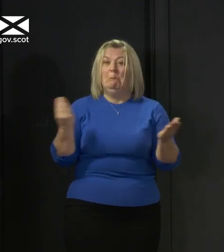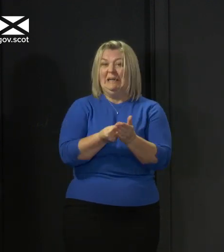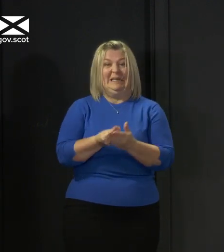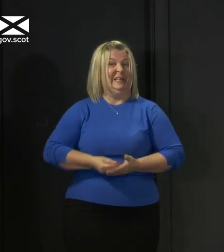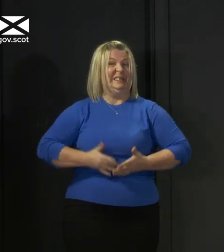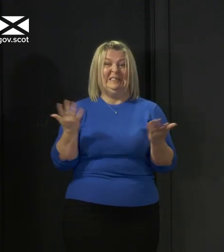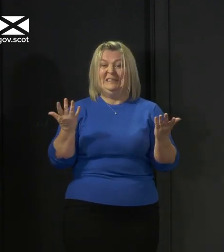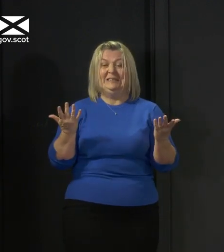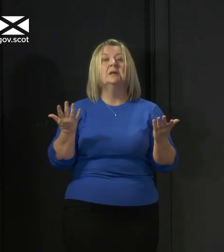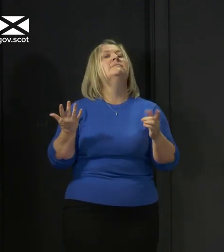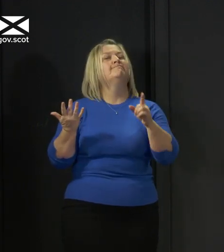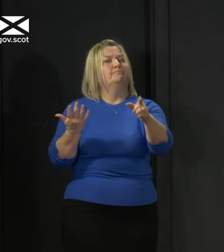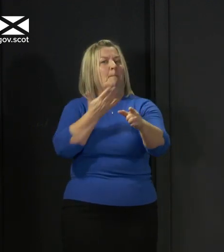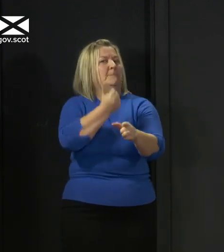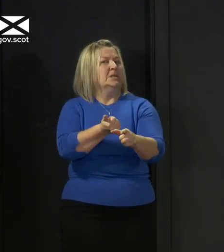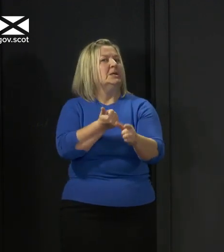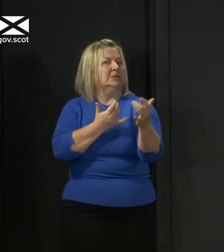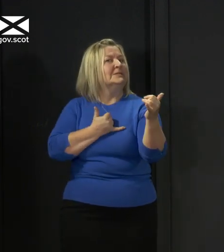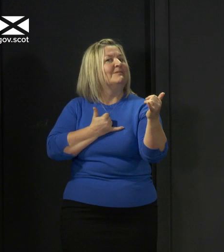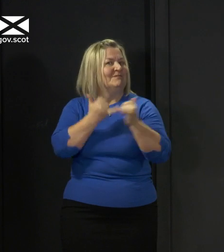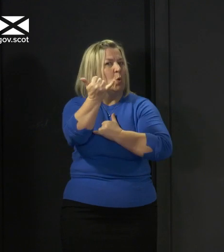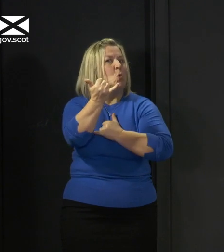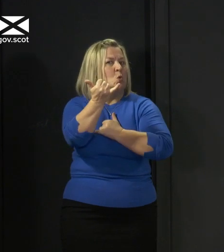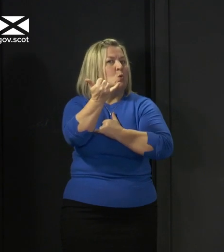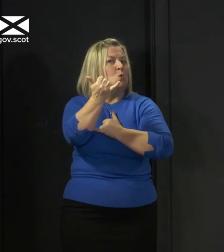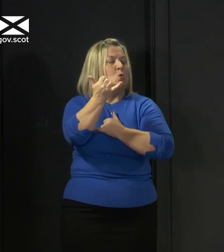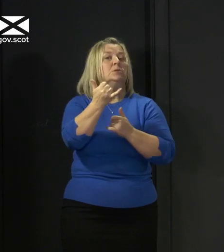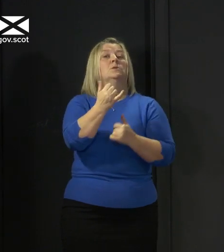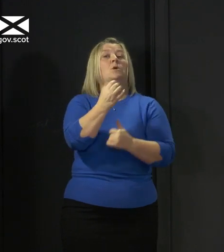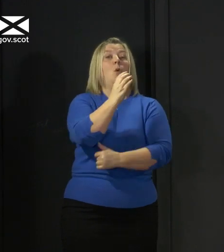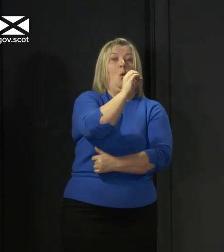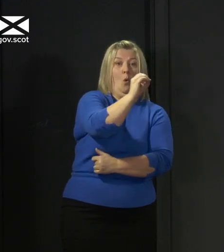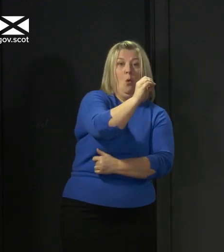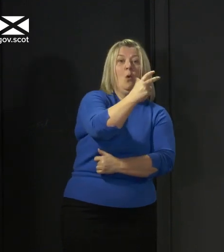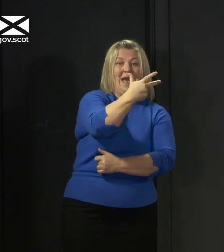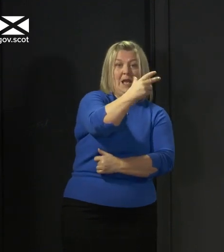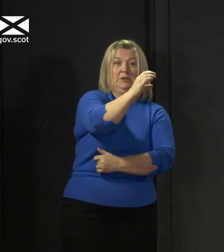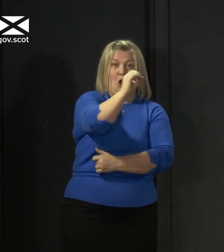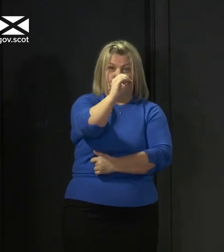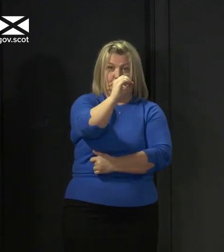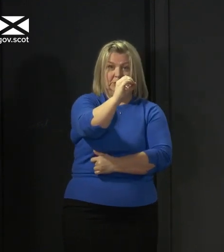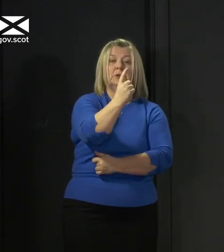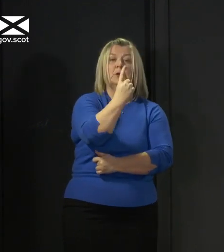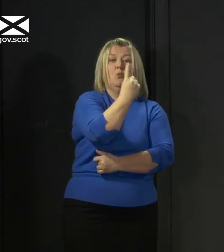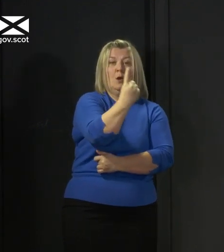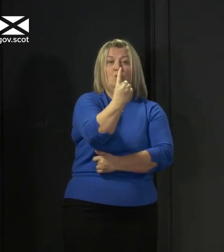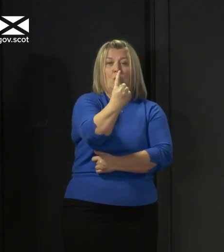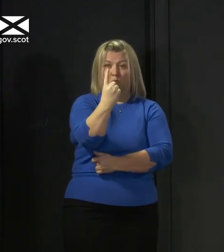on the national helpline now give that number again Oh 800 1 1 1 4,000 nobody